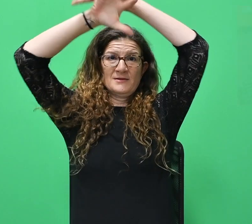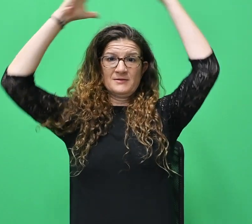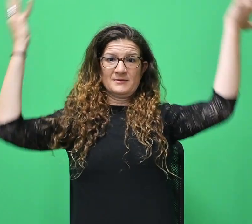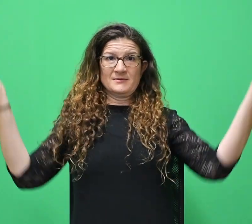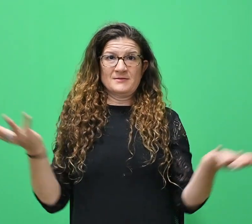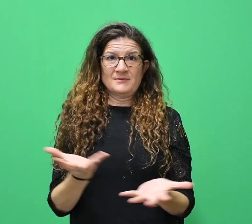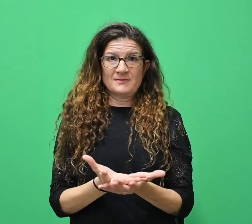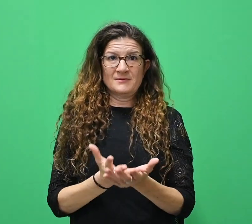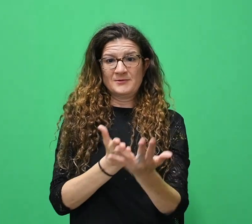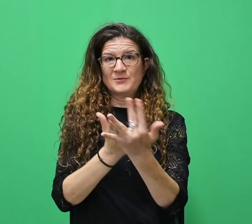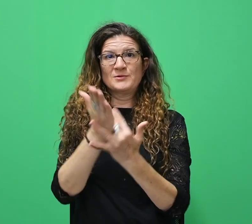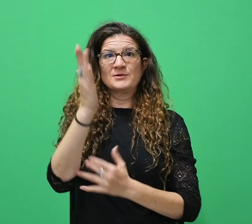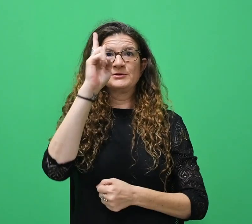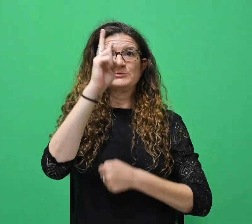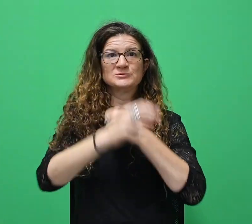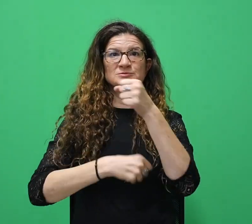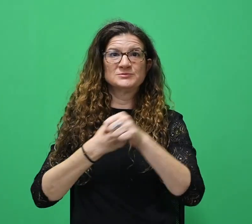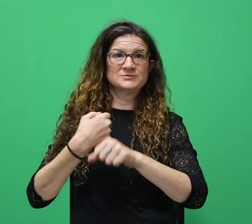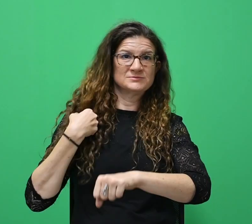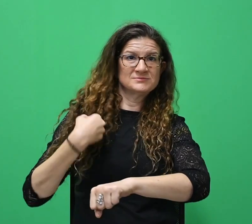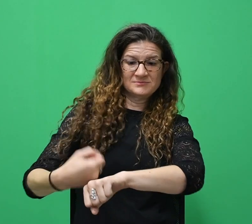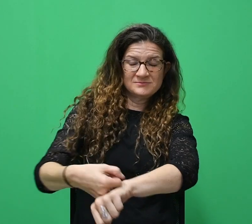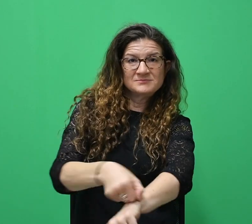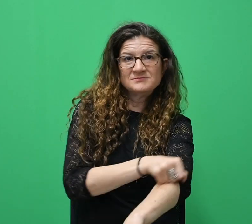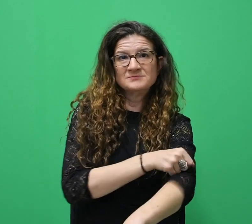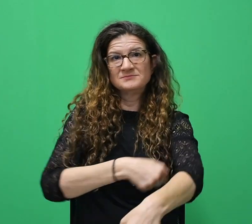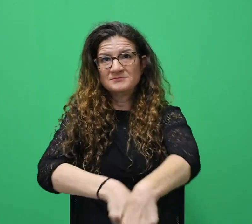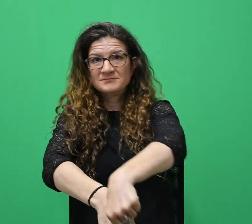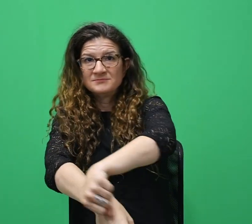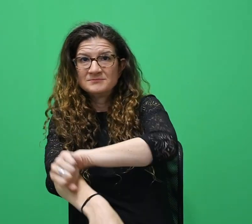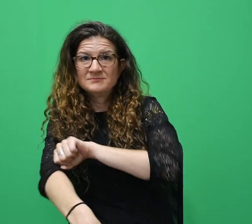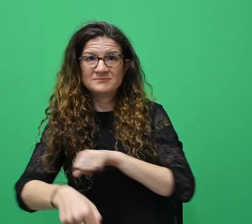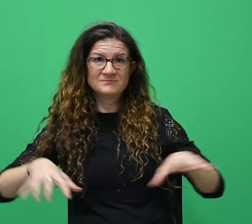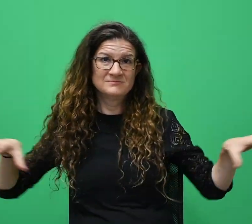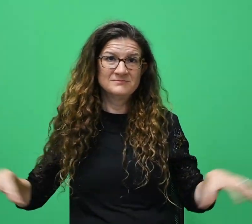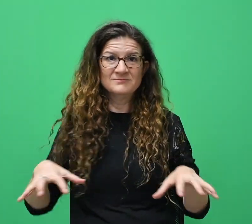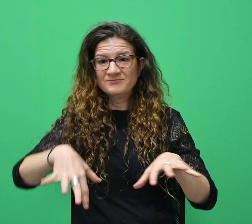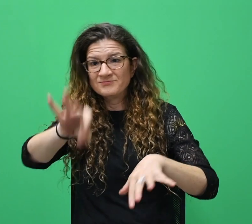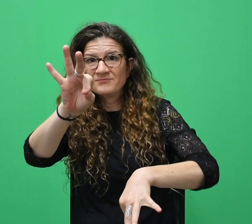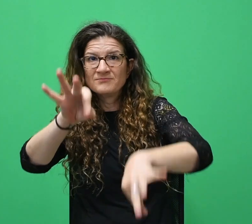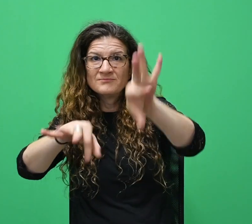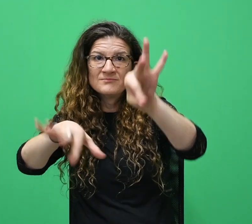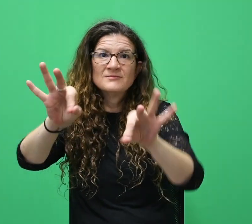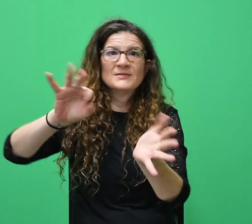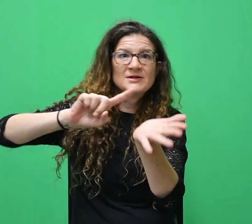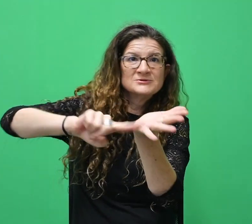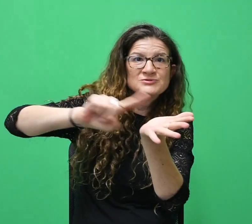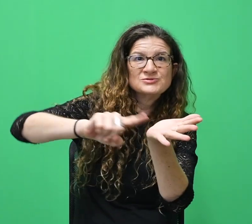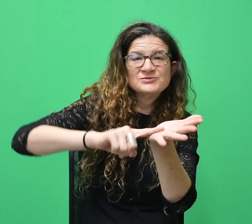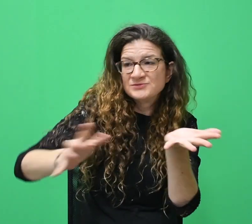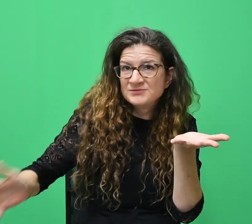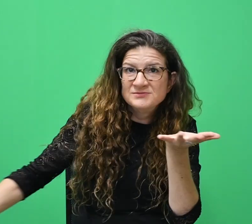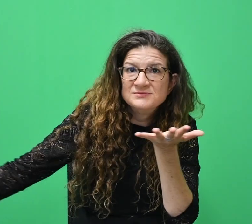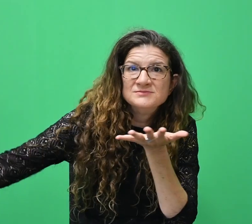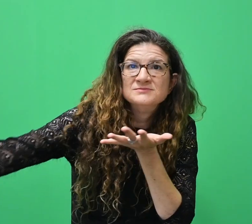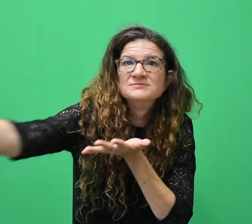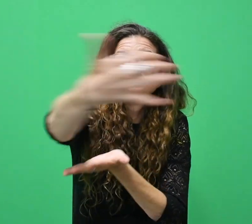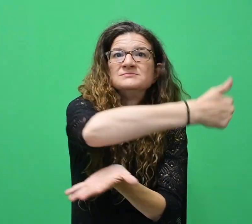Overally, through two years this group has rolled up their sleeves and